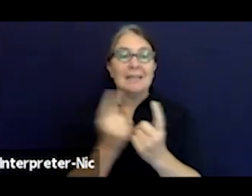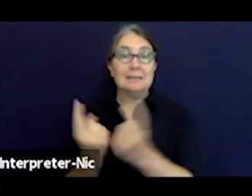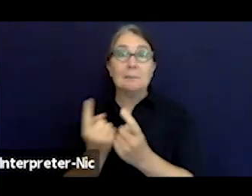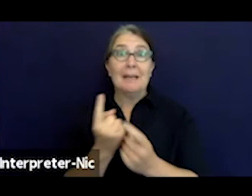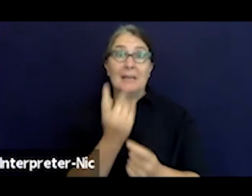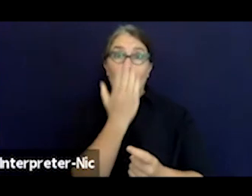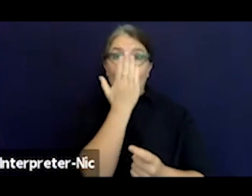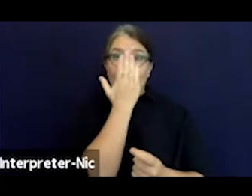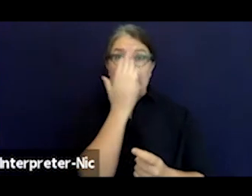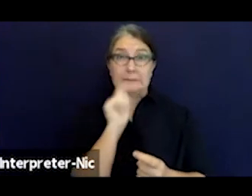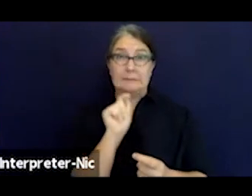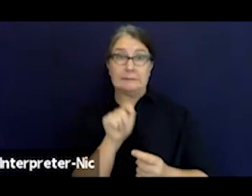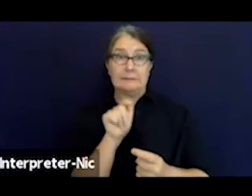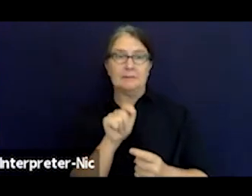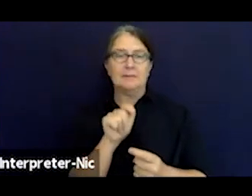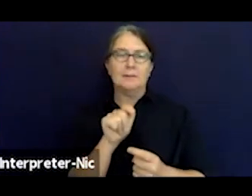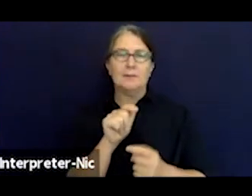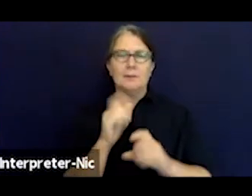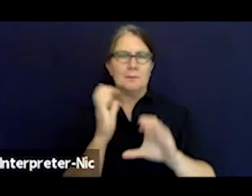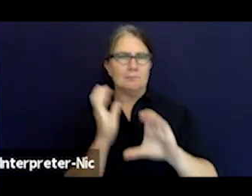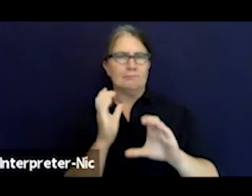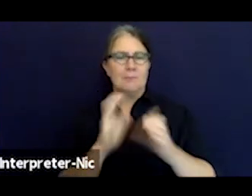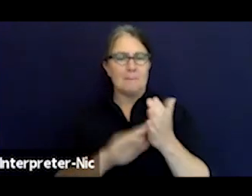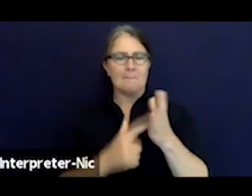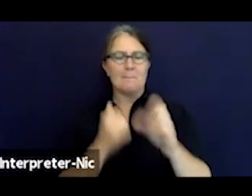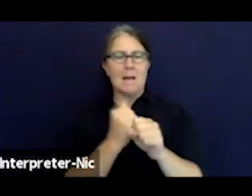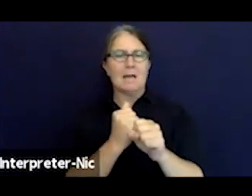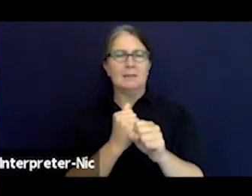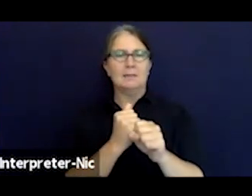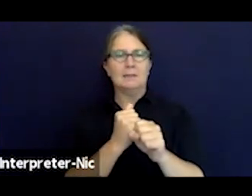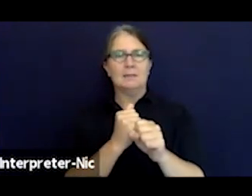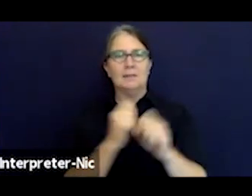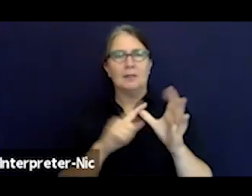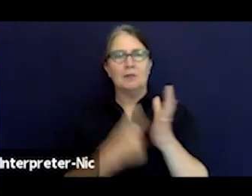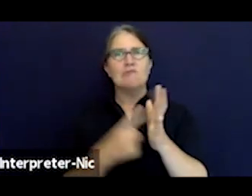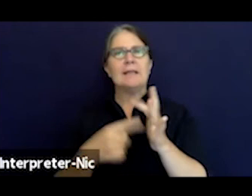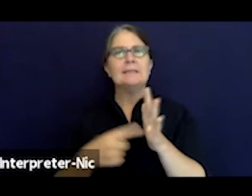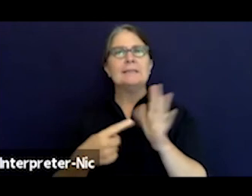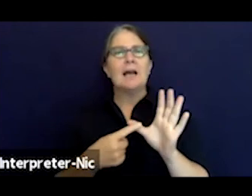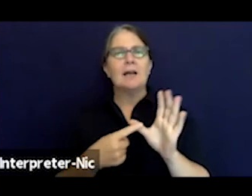to order. That's my favourite part. But that's not the take away I want to ask you about now.